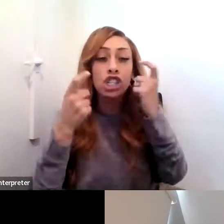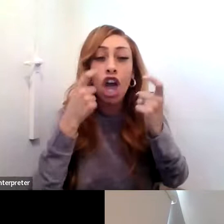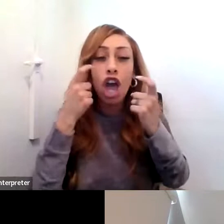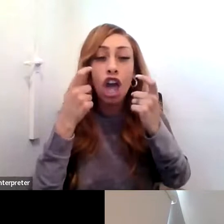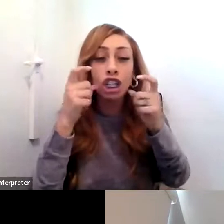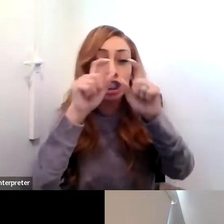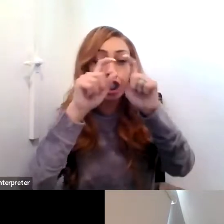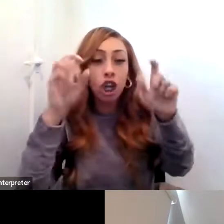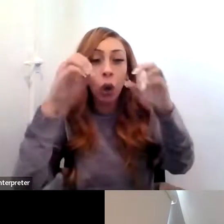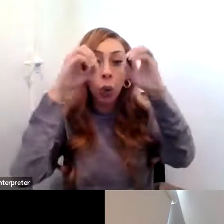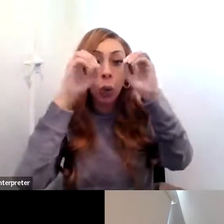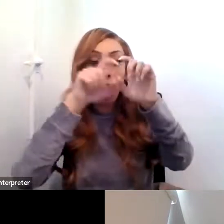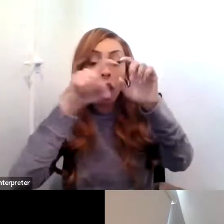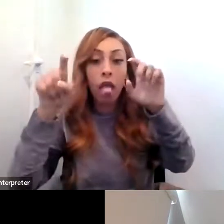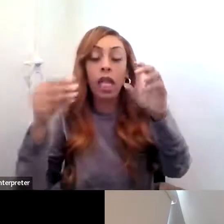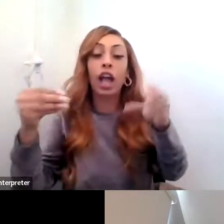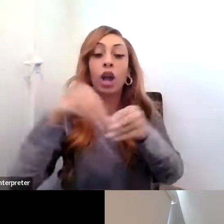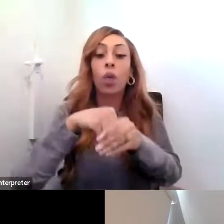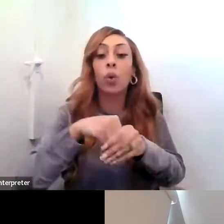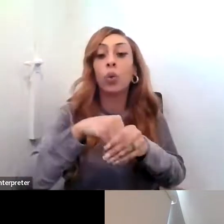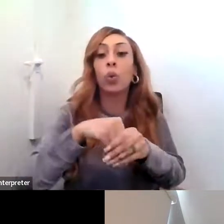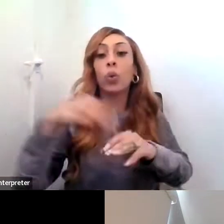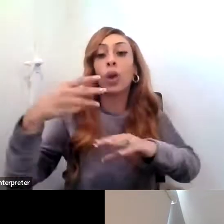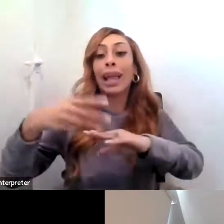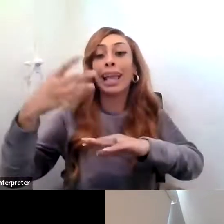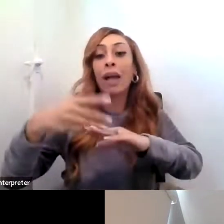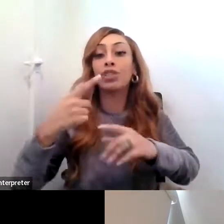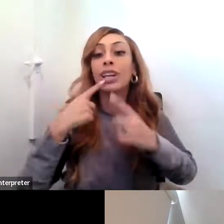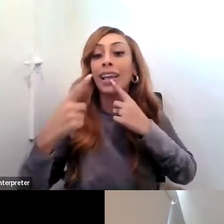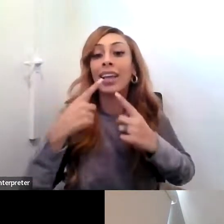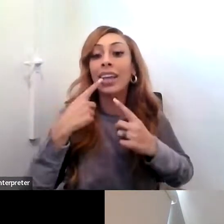by including caption information, you're including additional metadata